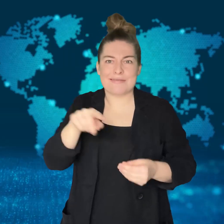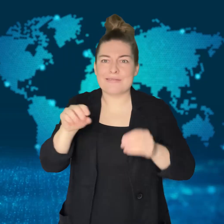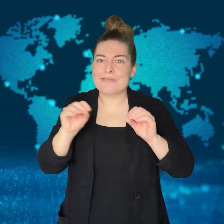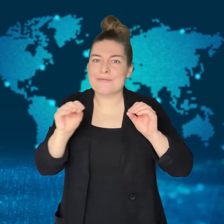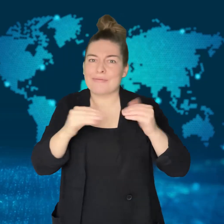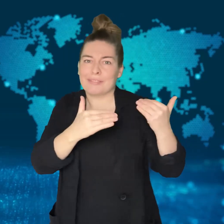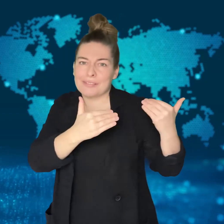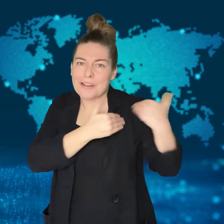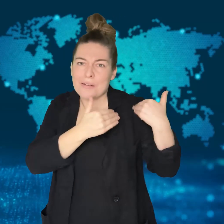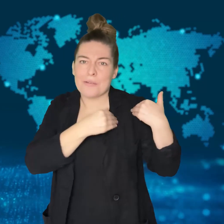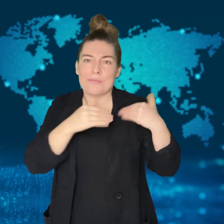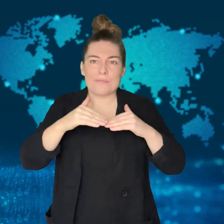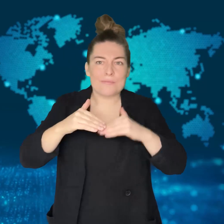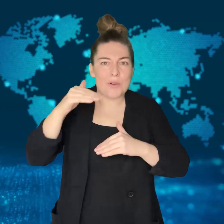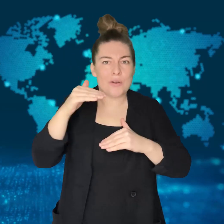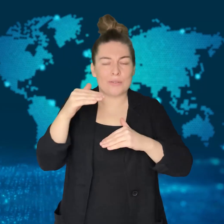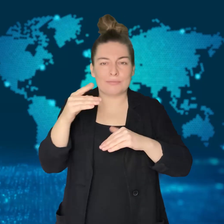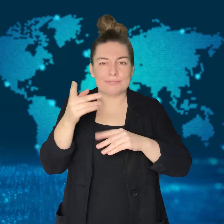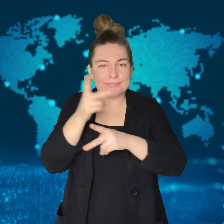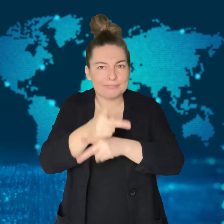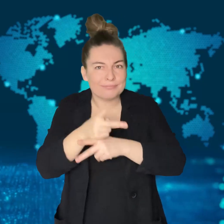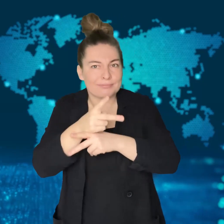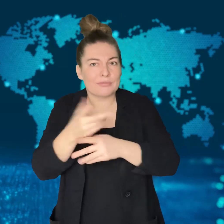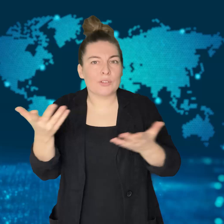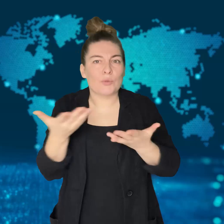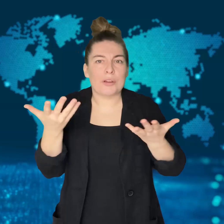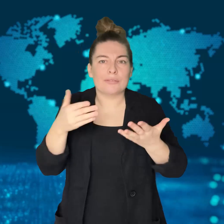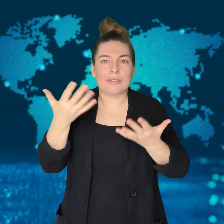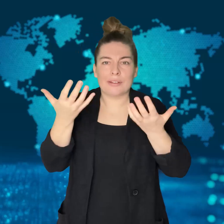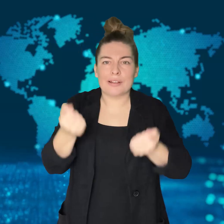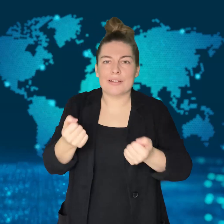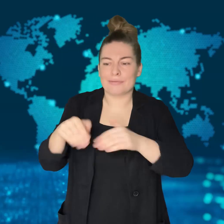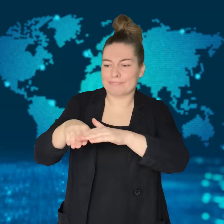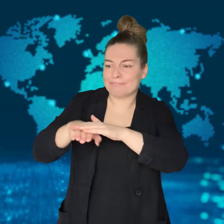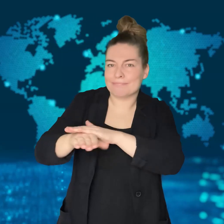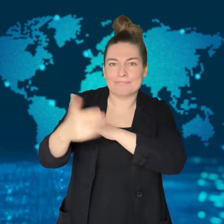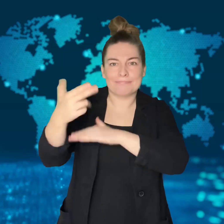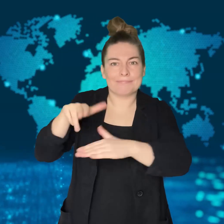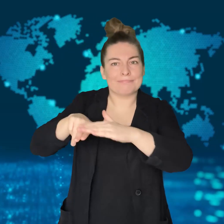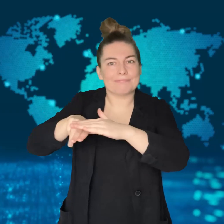someone under 18 to have a gun.